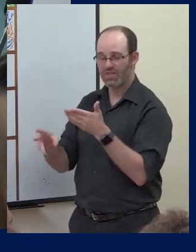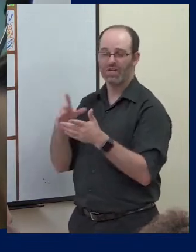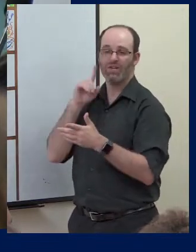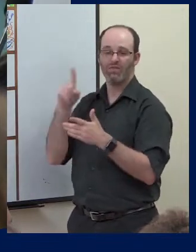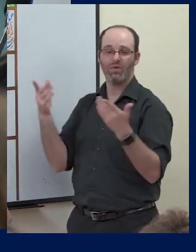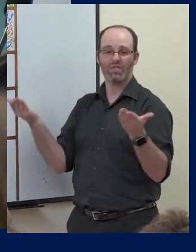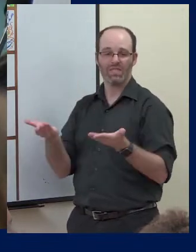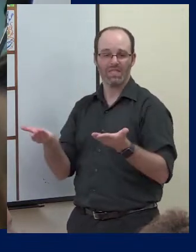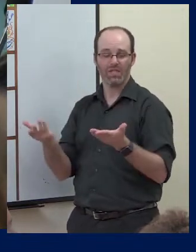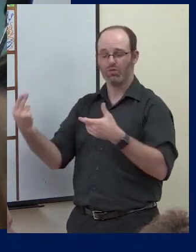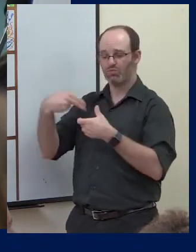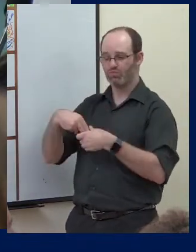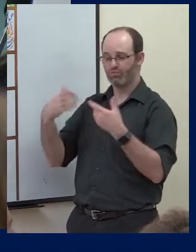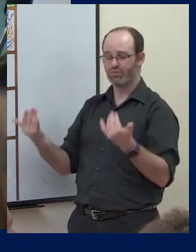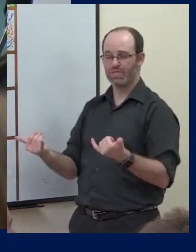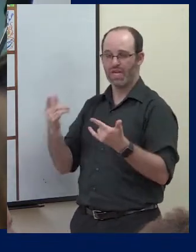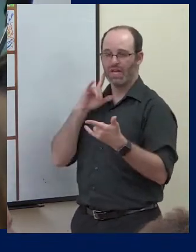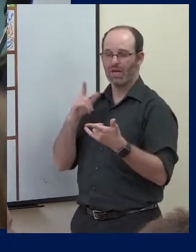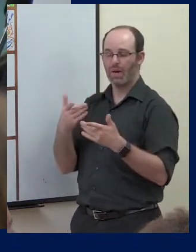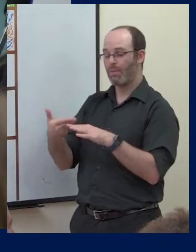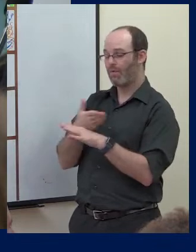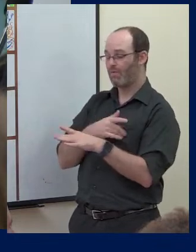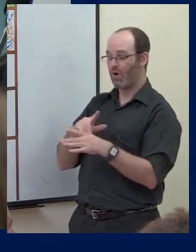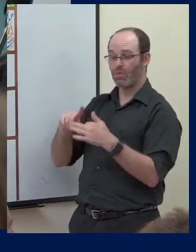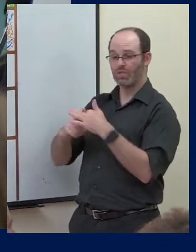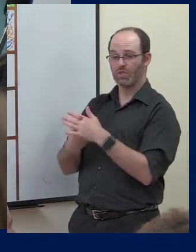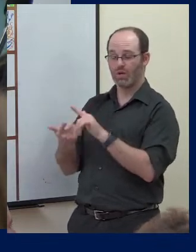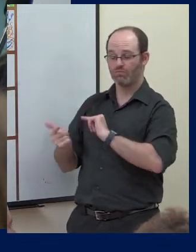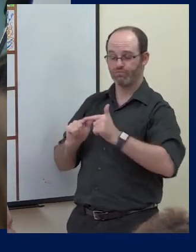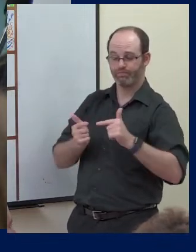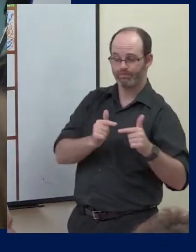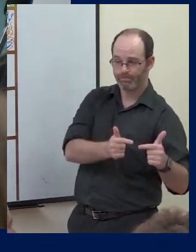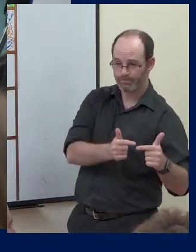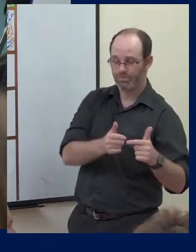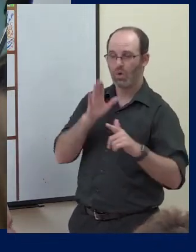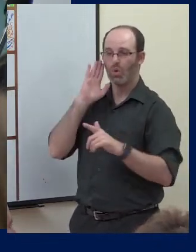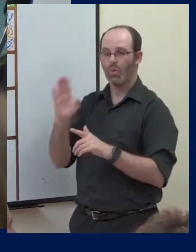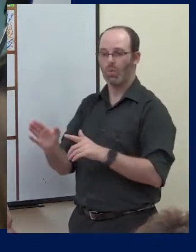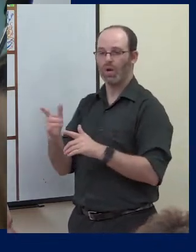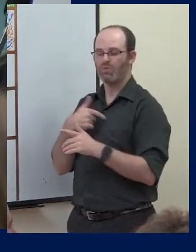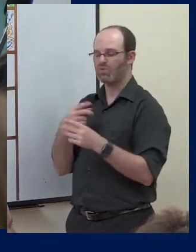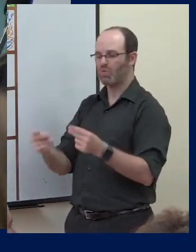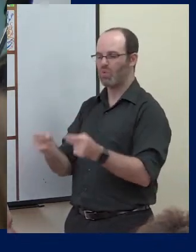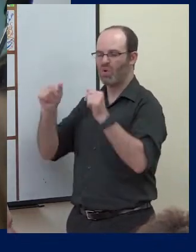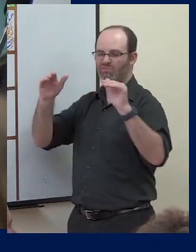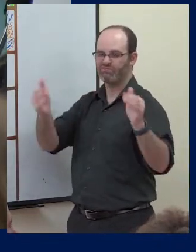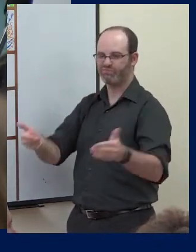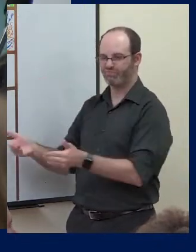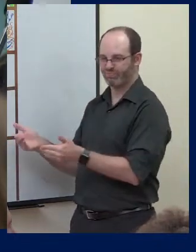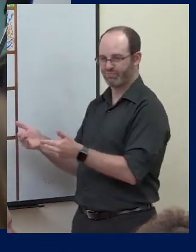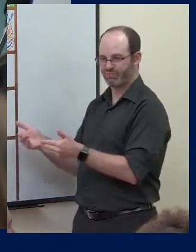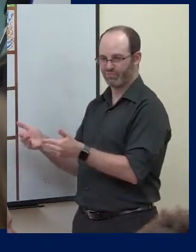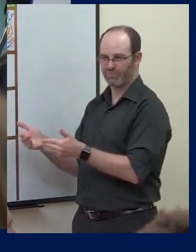Before we turn it over for remarks from the secretary, we are going to do a quick introduction